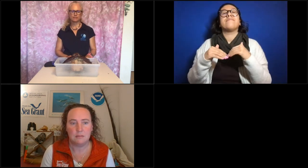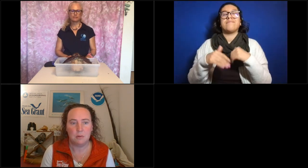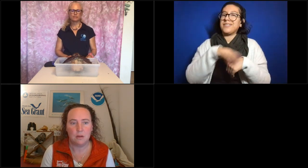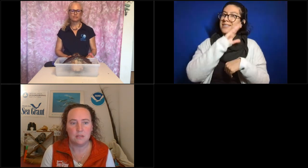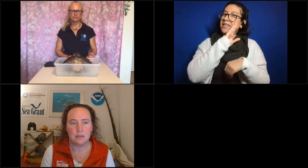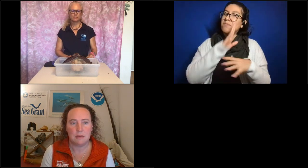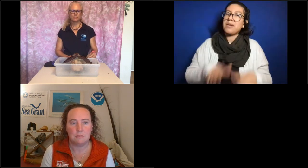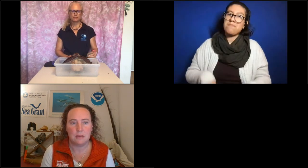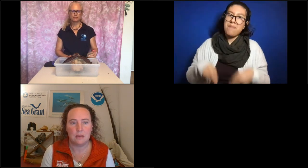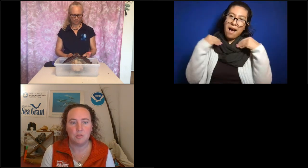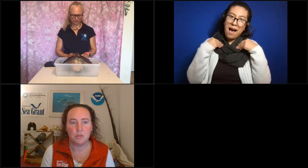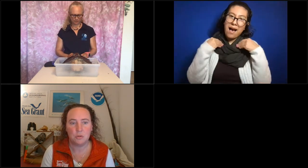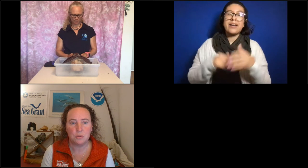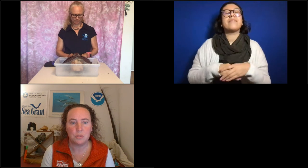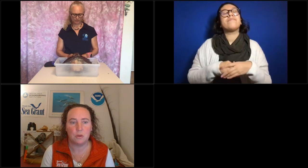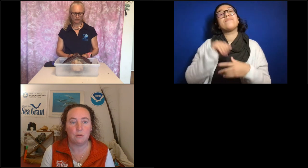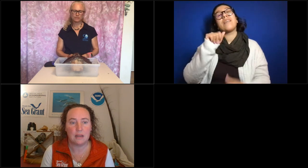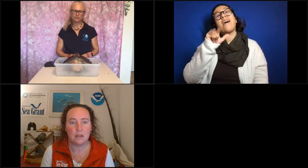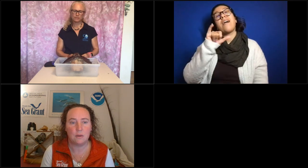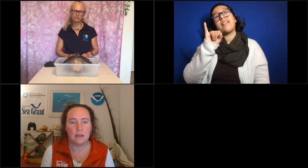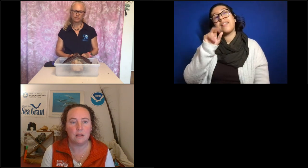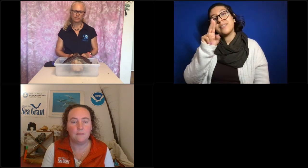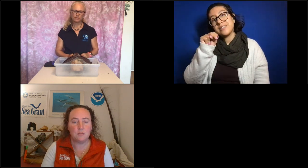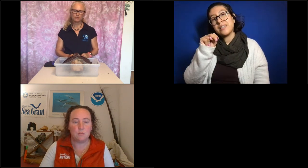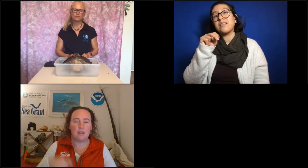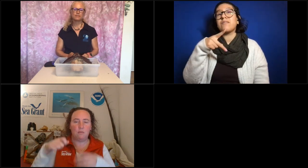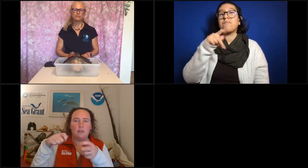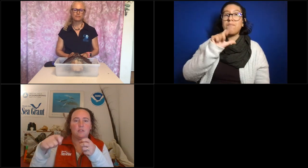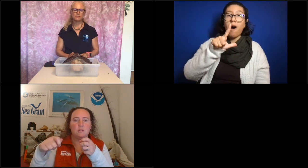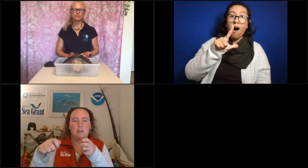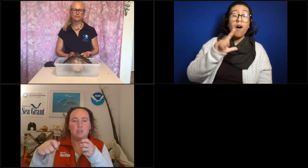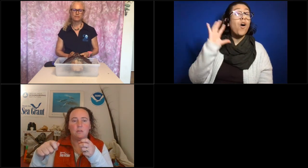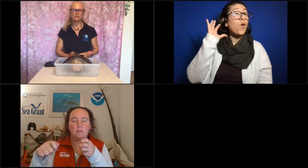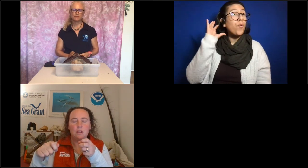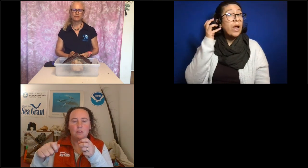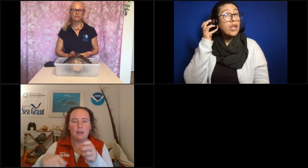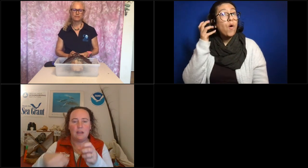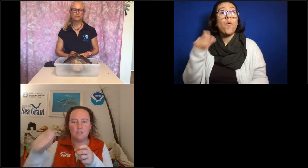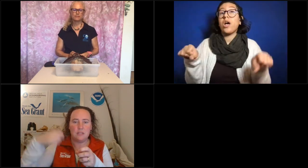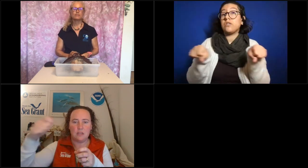Alice and Paul say maybe shoes, a radio and gloves. We have one of those special radios